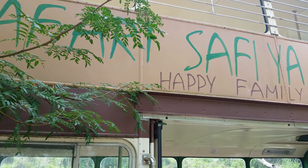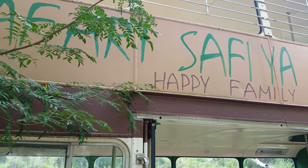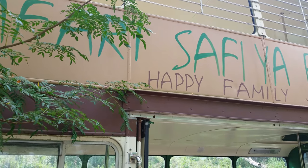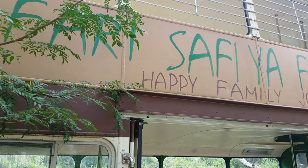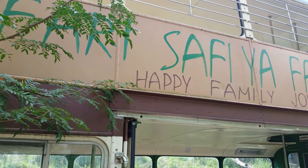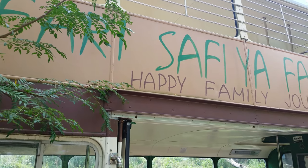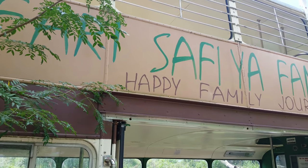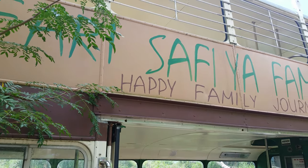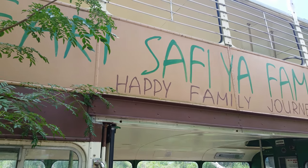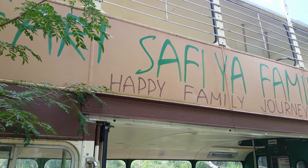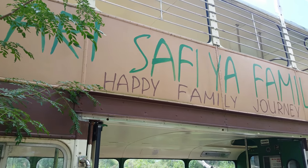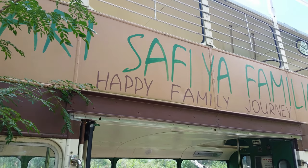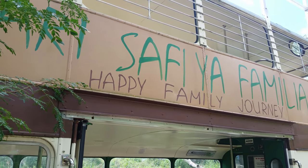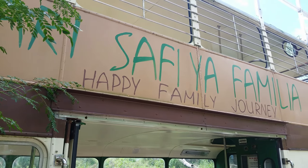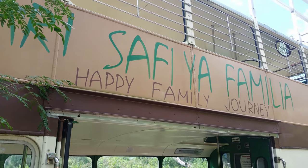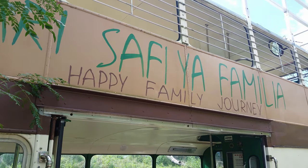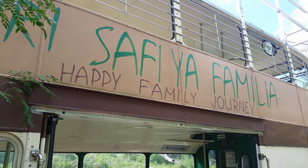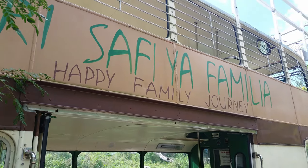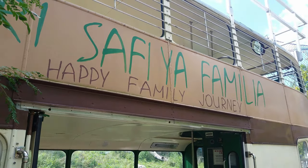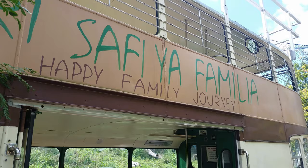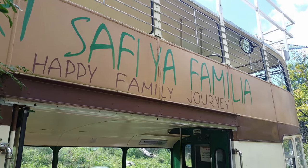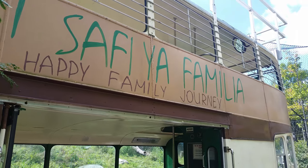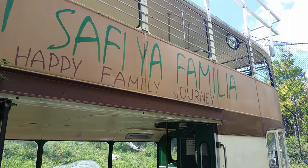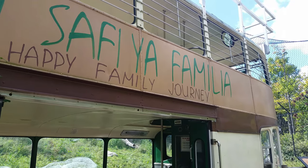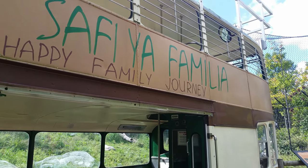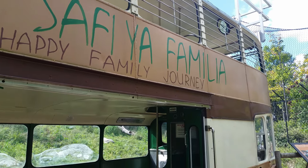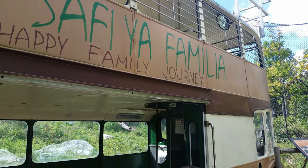HAPPY FAMILY JOURNEY